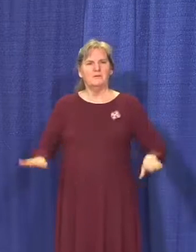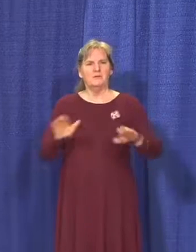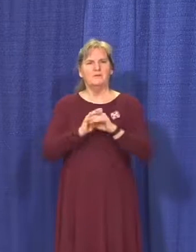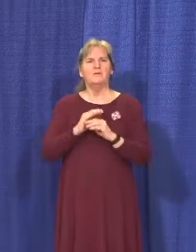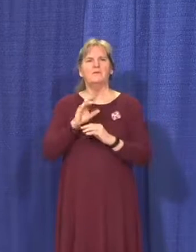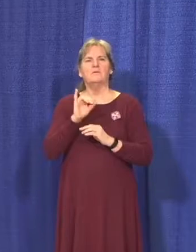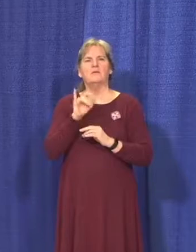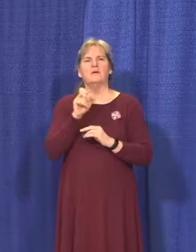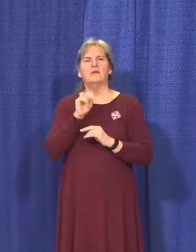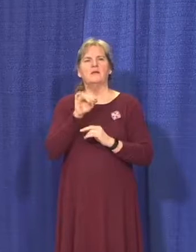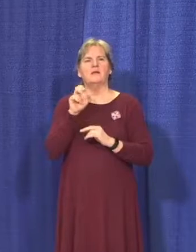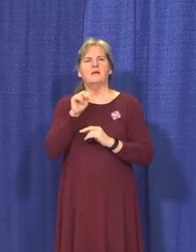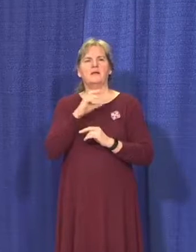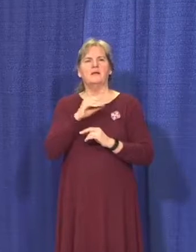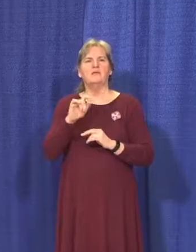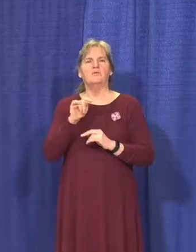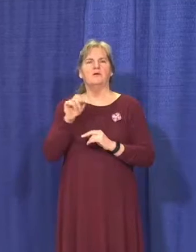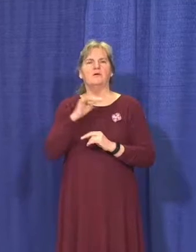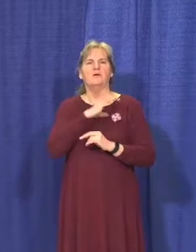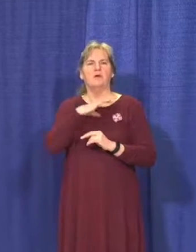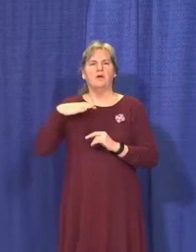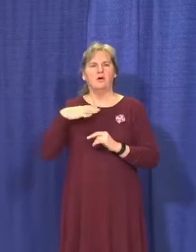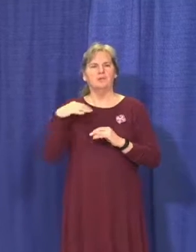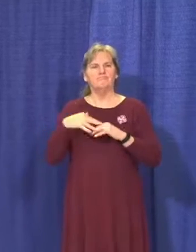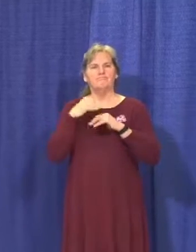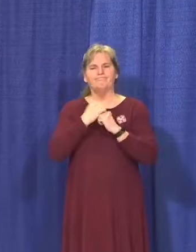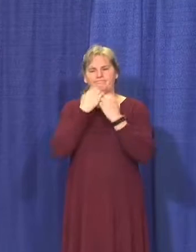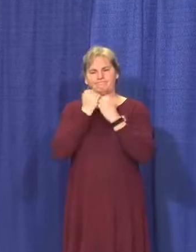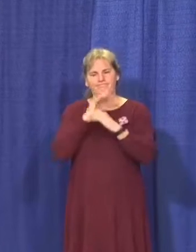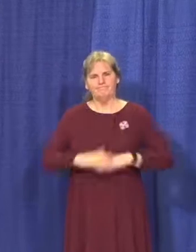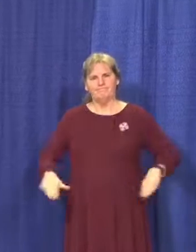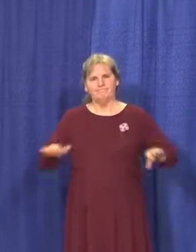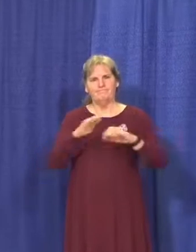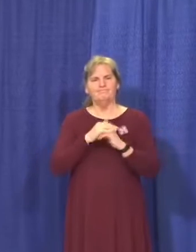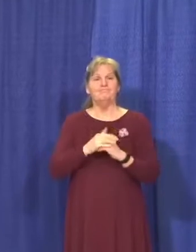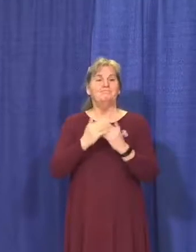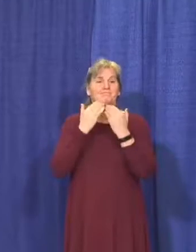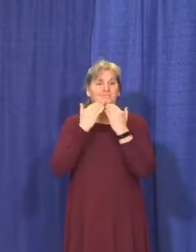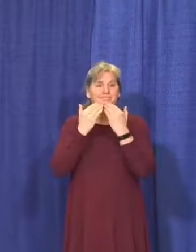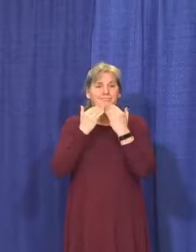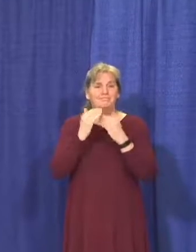of the Taa'an Kwächän First Nation -- First Nation and the Kwanlin Dün Council.